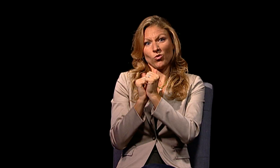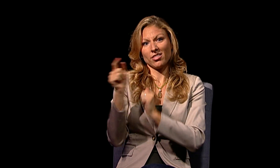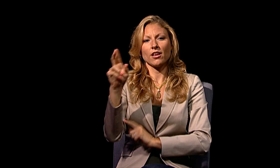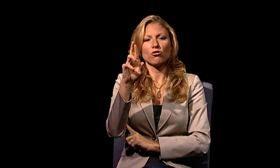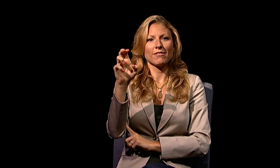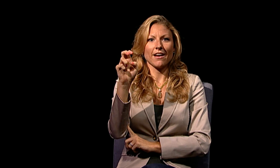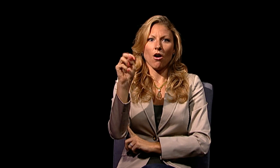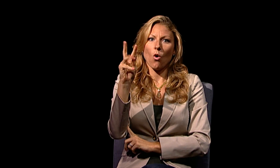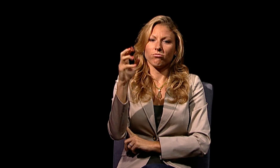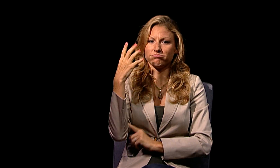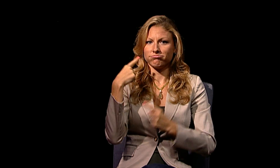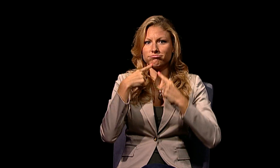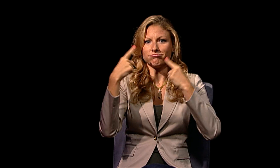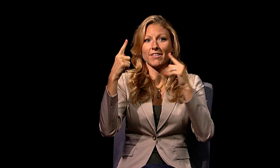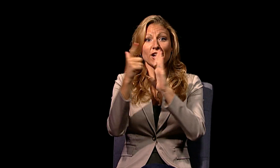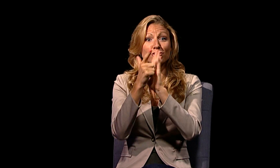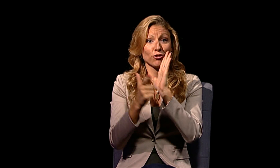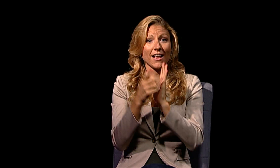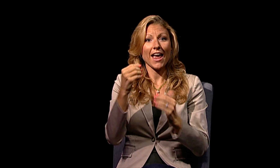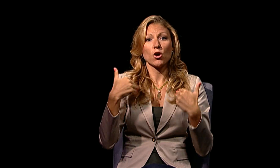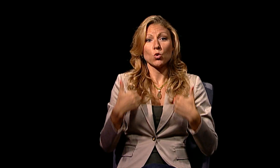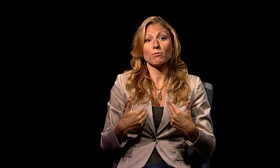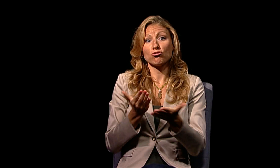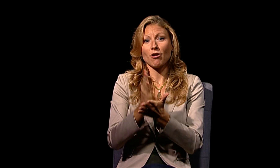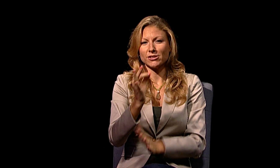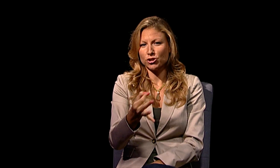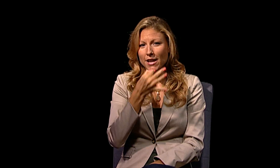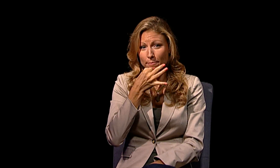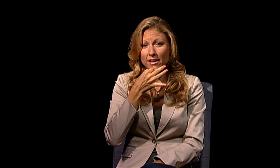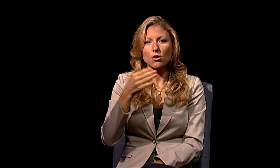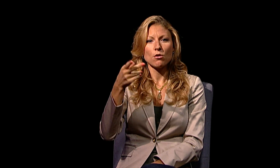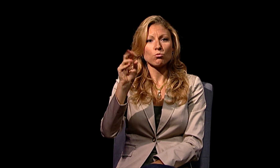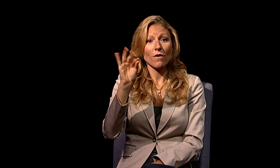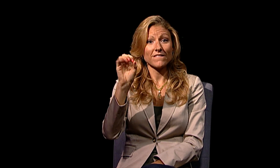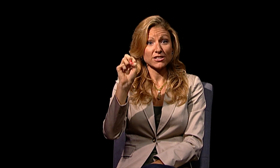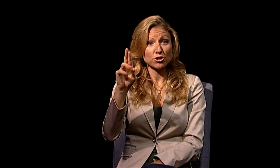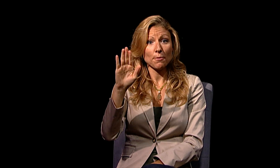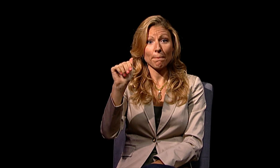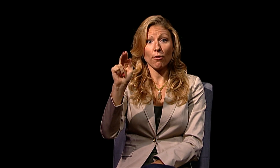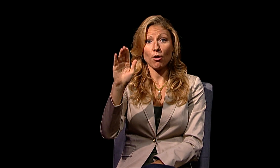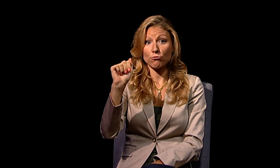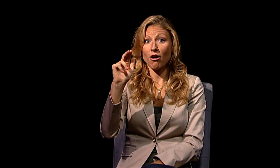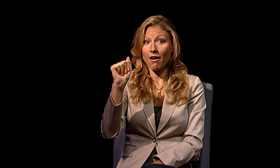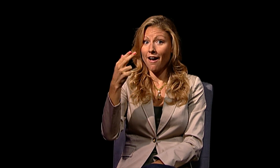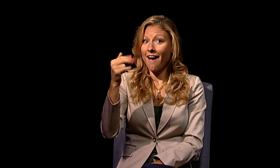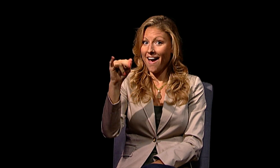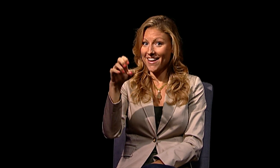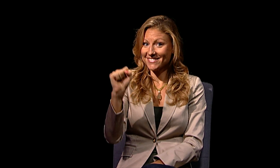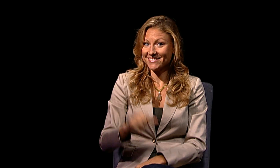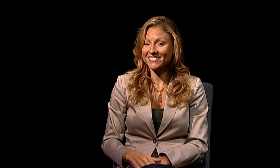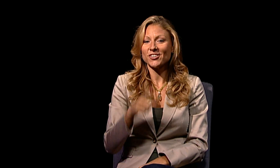WITH RENOWNED ATTORNEY AND HUMAN RIGHTS CHAMPION PROFESSOR BARBARA HINES.